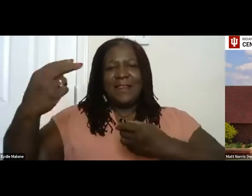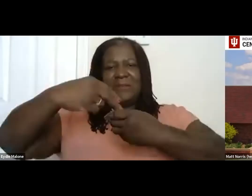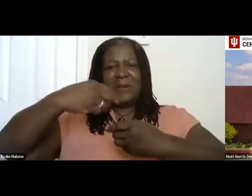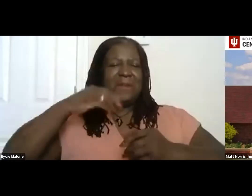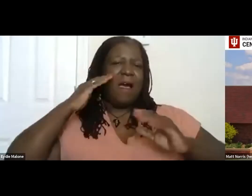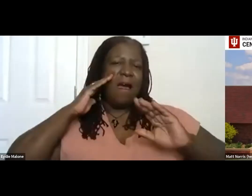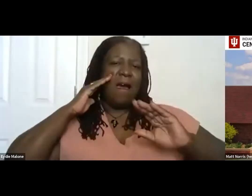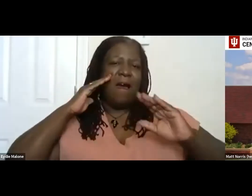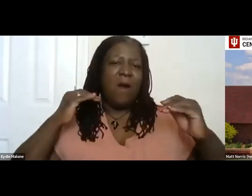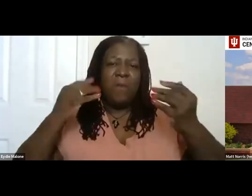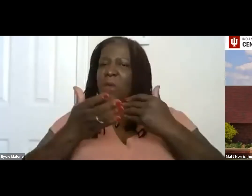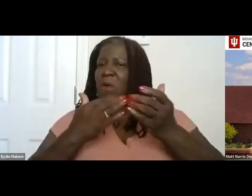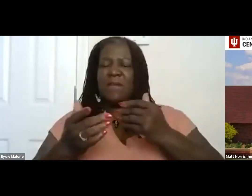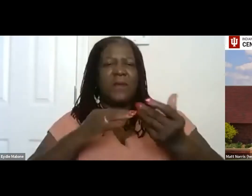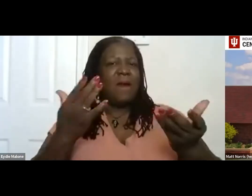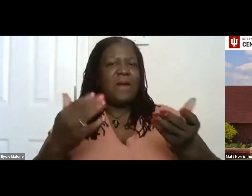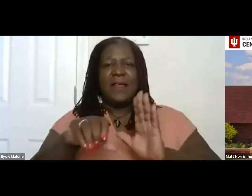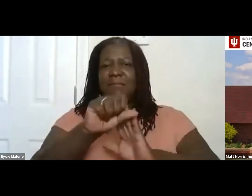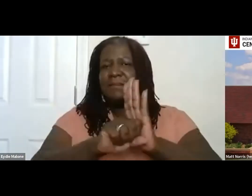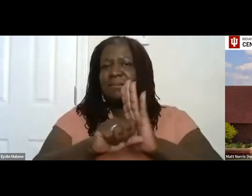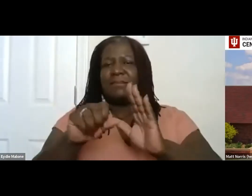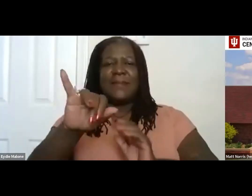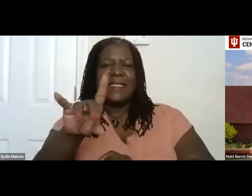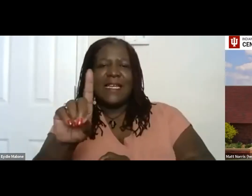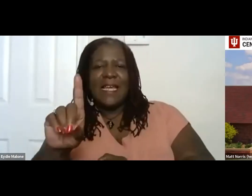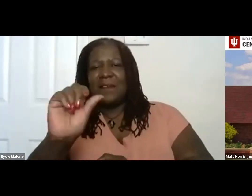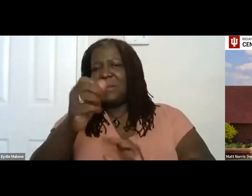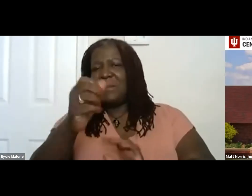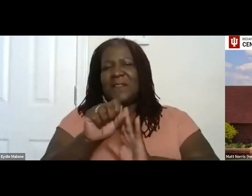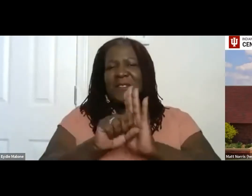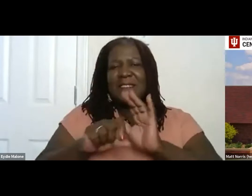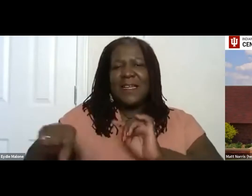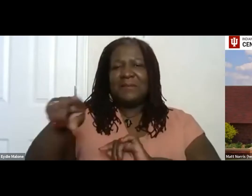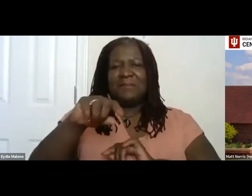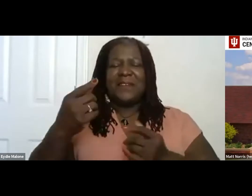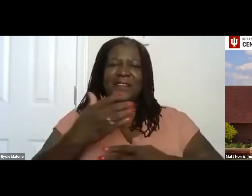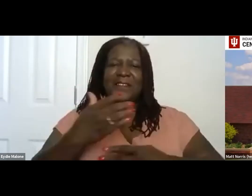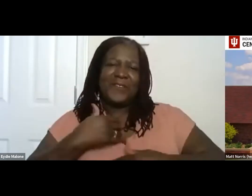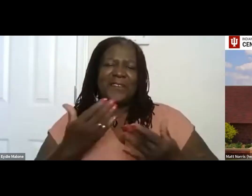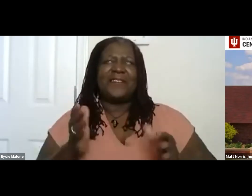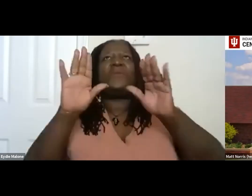the state of Indiana or from other states, you're enjoying this wonderful fall afternoon.